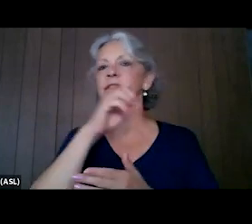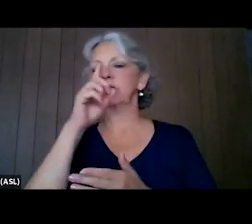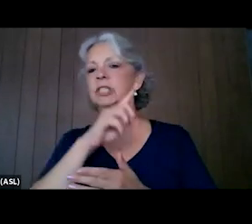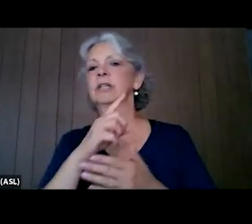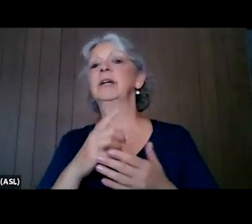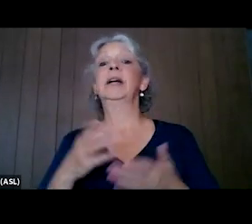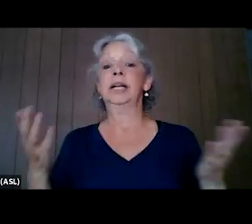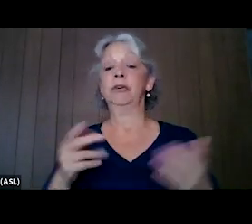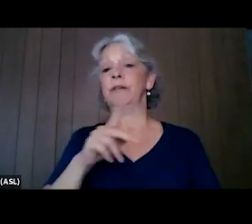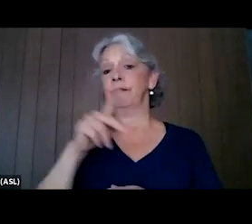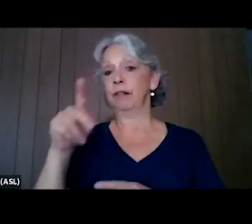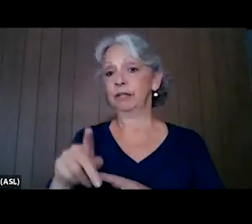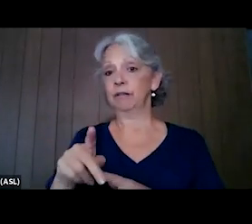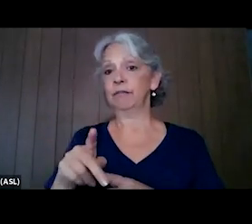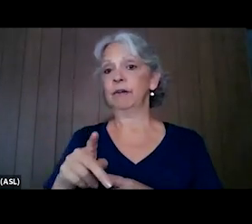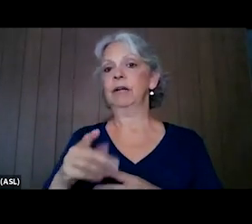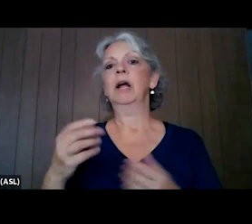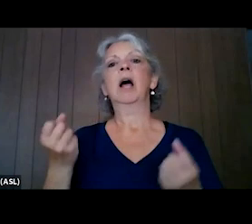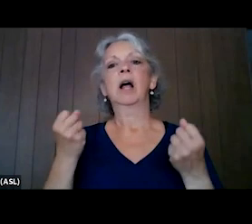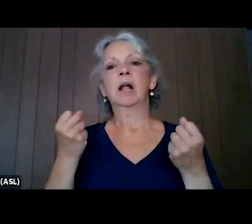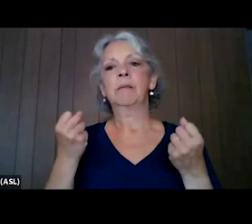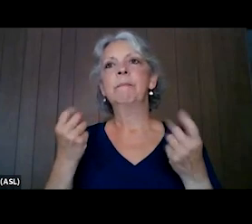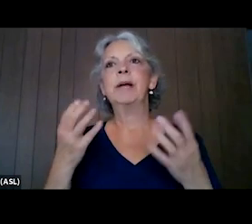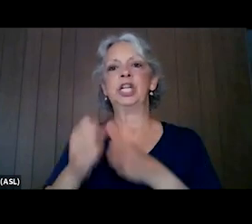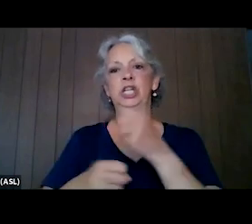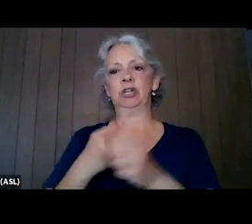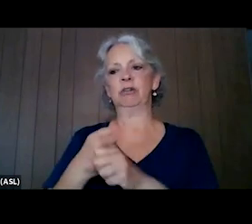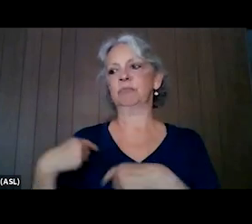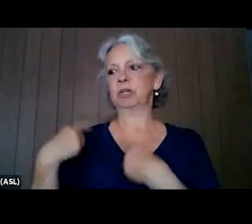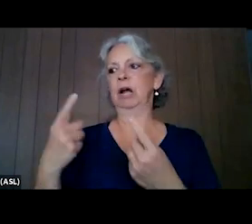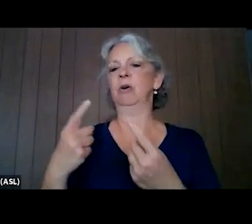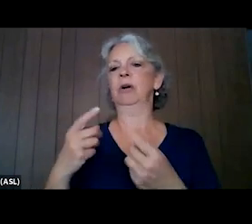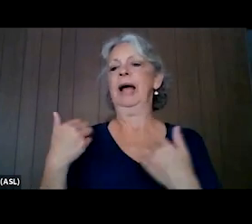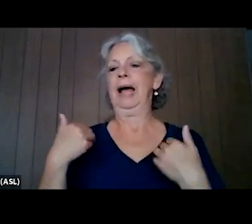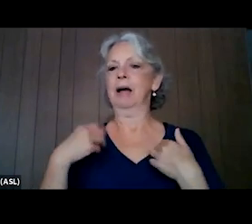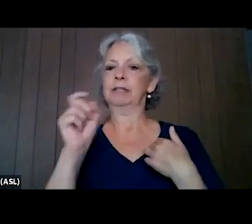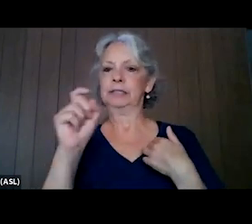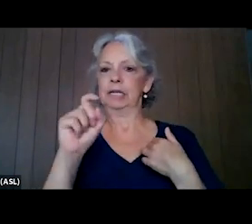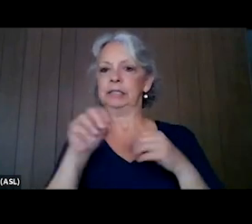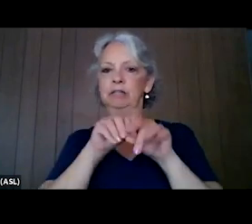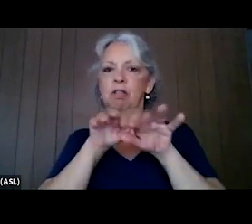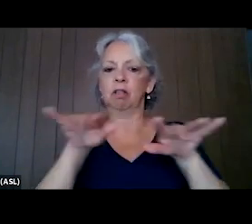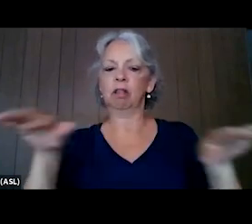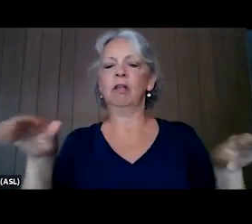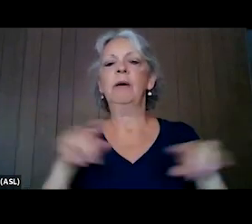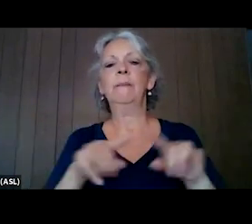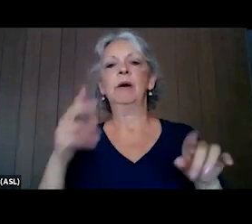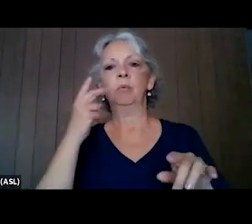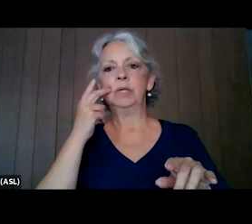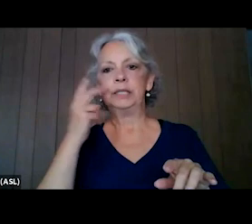we've had an influx of xylazine for many years. But being able to speak at a few different conferences throughout the country, I've realized that, you know,